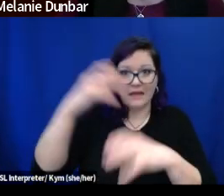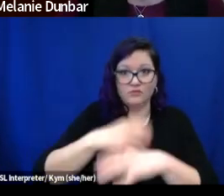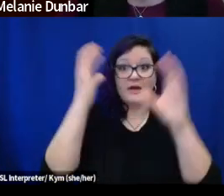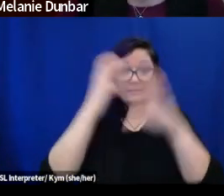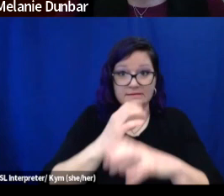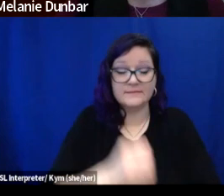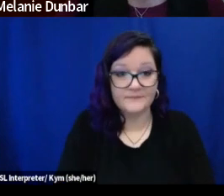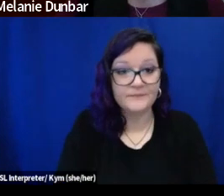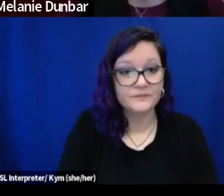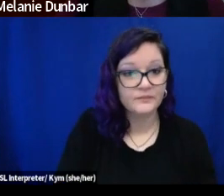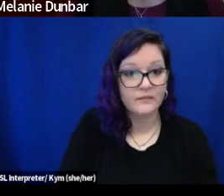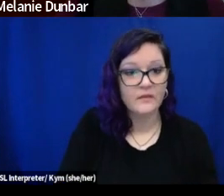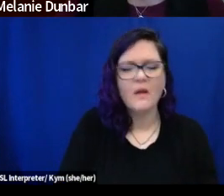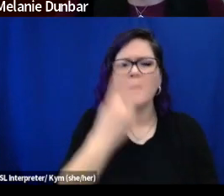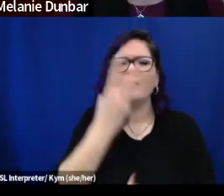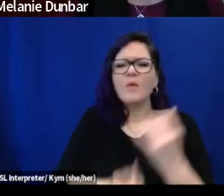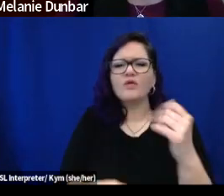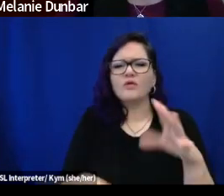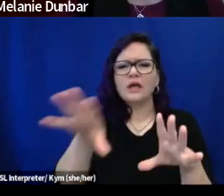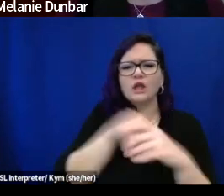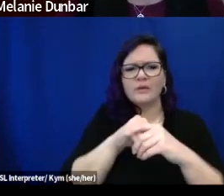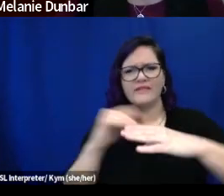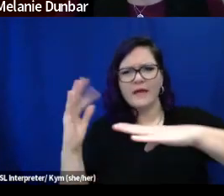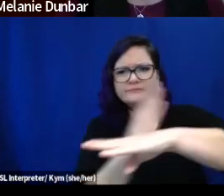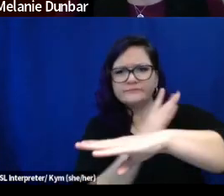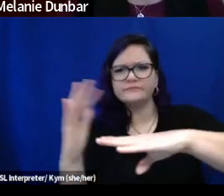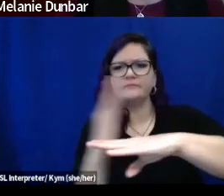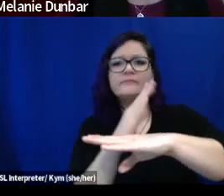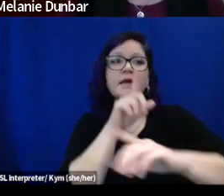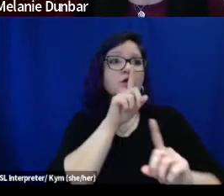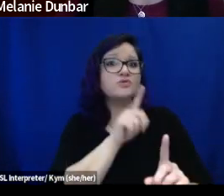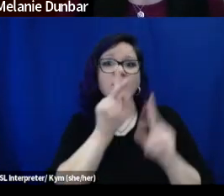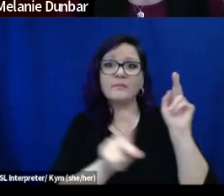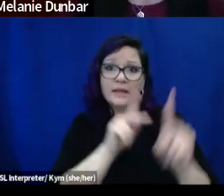Both are part of the continuum, making sure individuals are referred to longer-term care